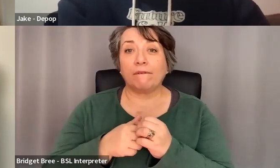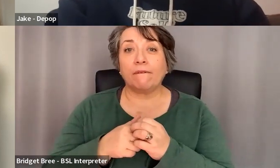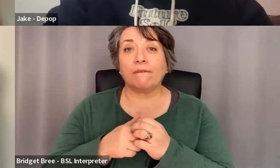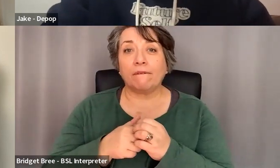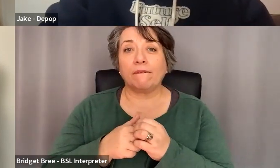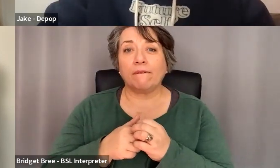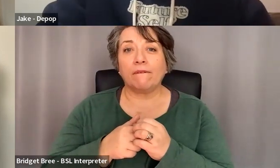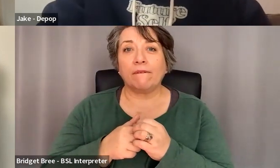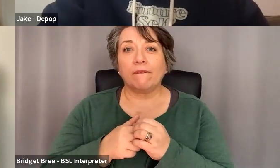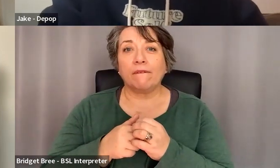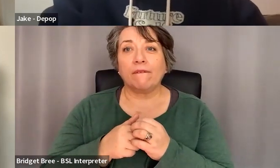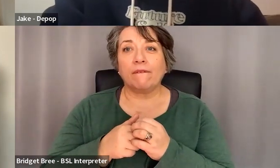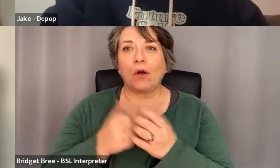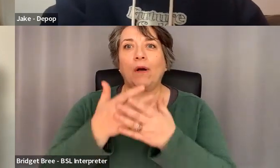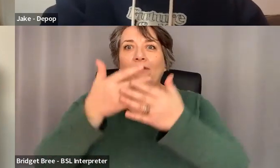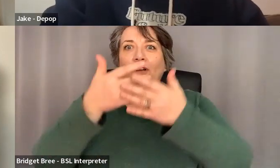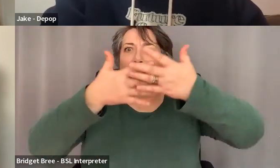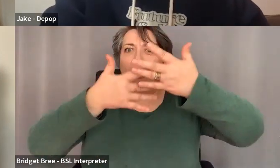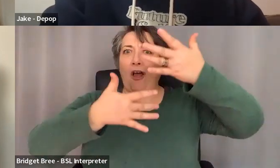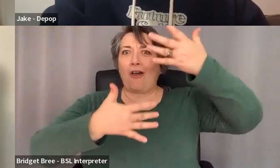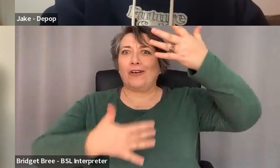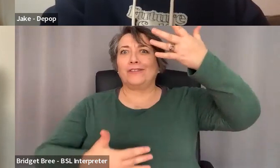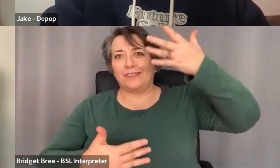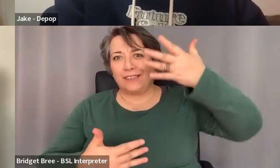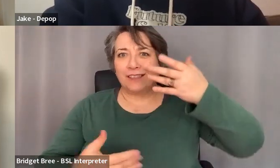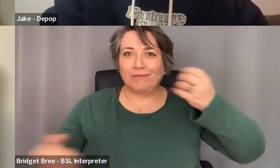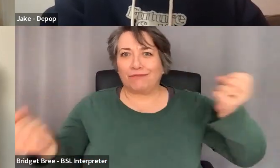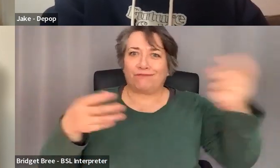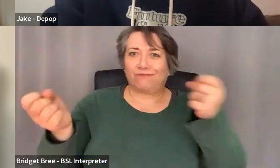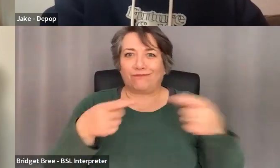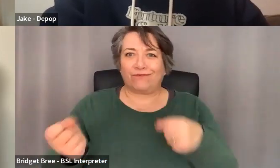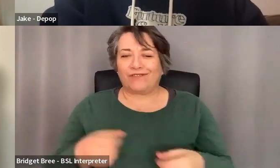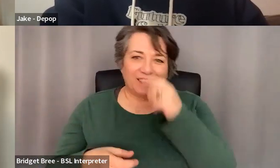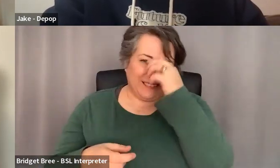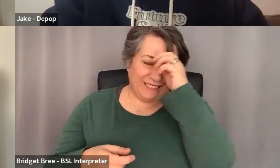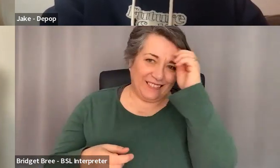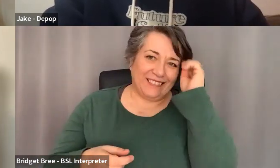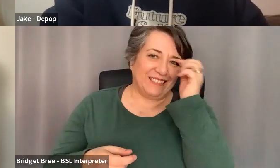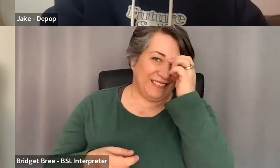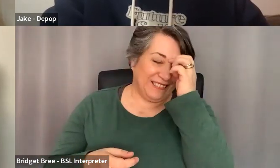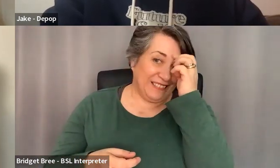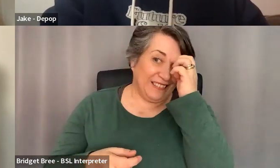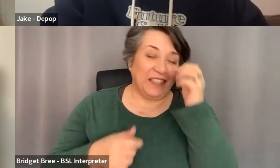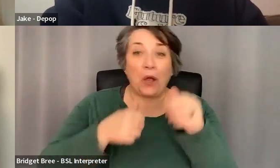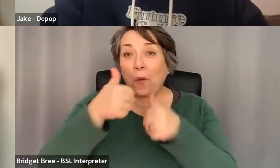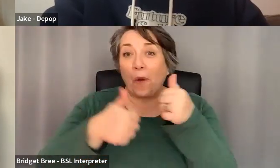I have more questions. I mean by thick and fast. The can't keep up with this. Well done! Well done, guys! Yeah, I've got some more questions. Oh, yeah. I have Leeds.